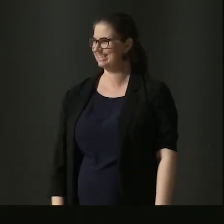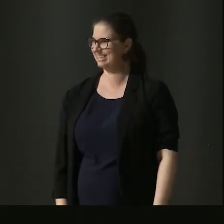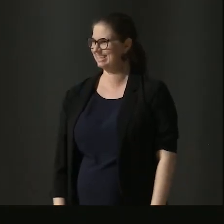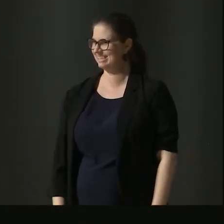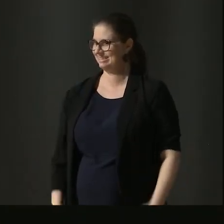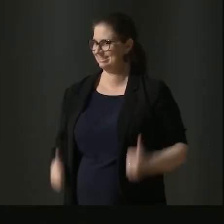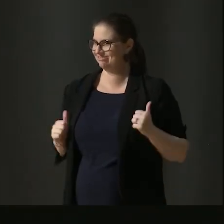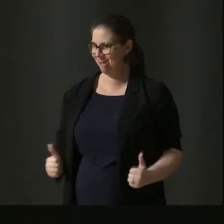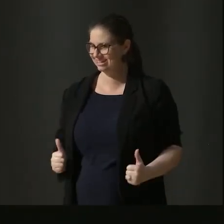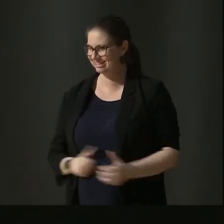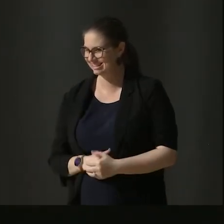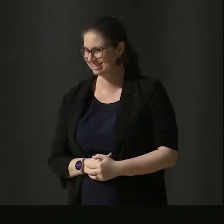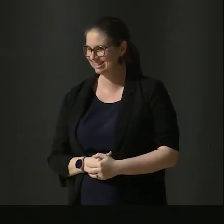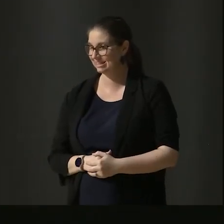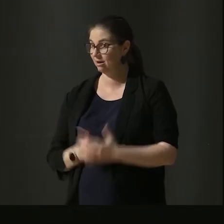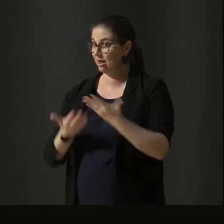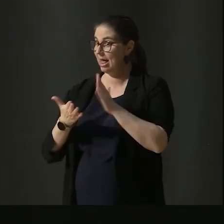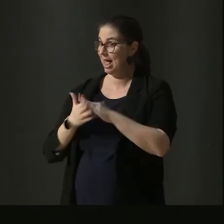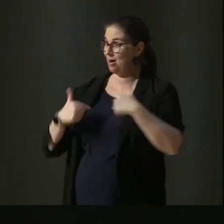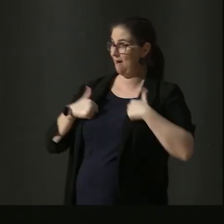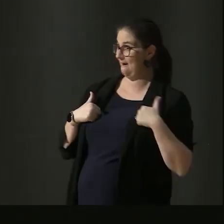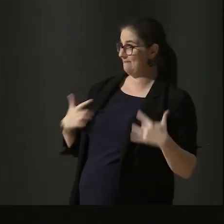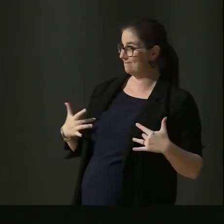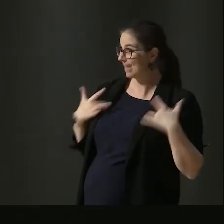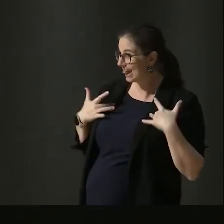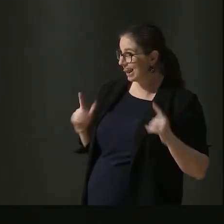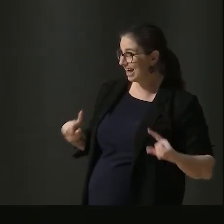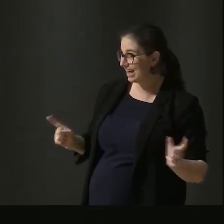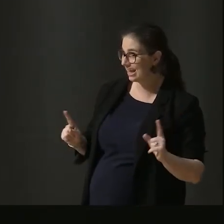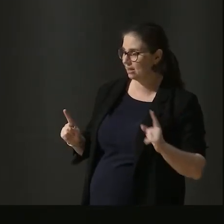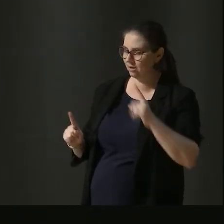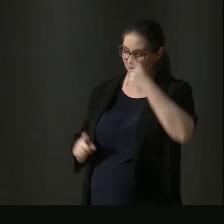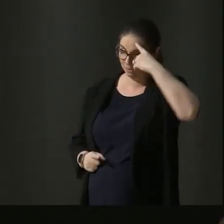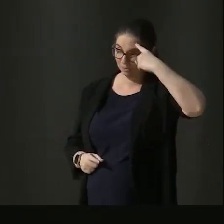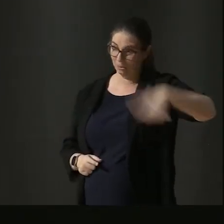So how am I feeling? Relief